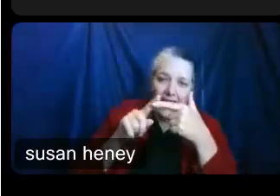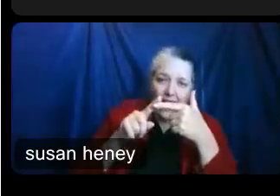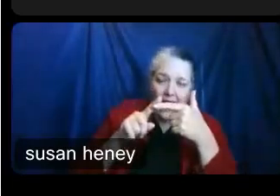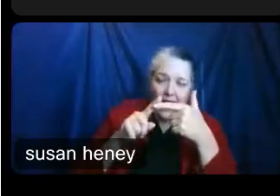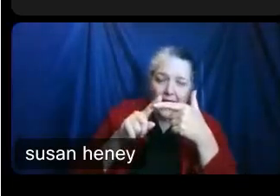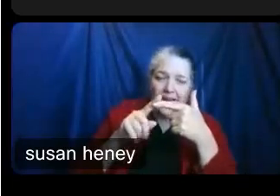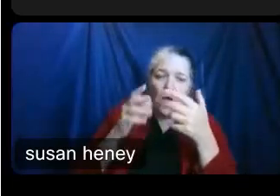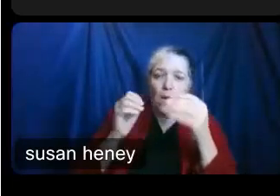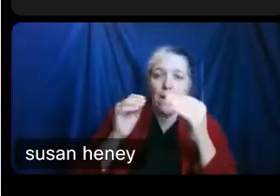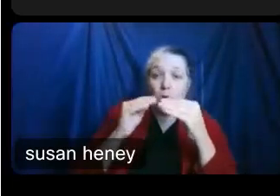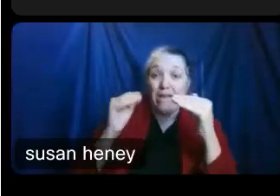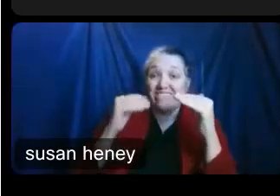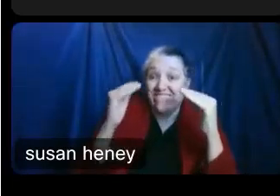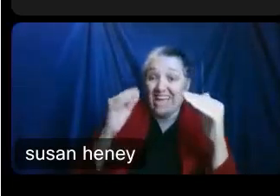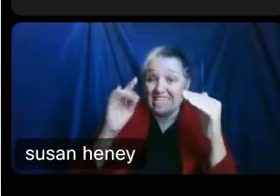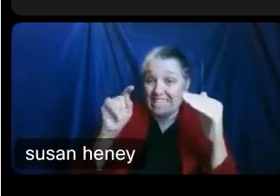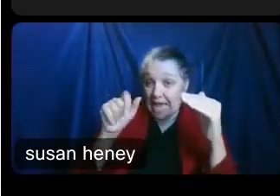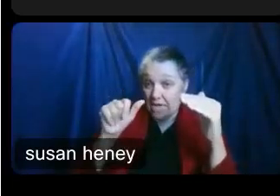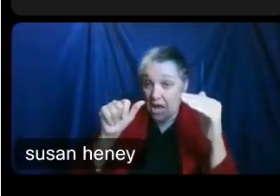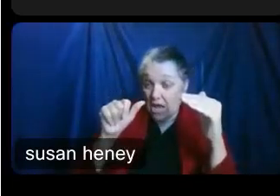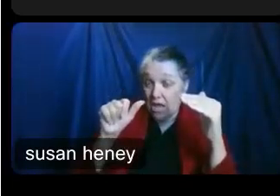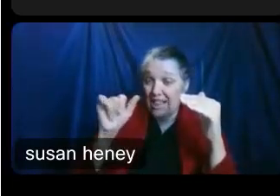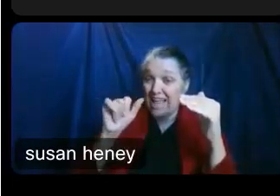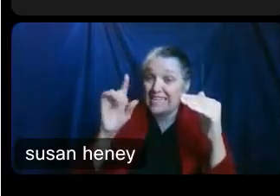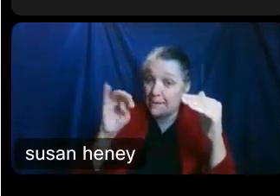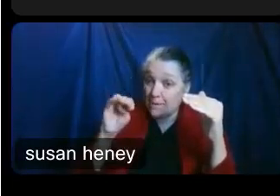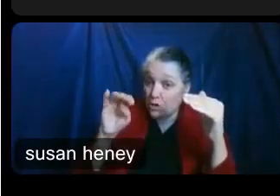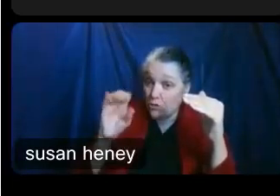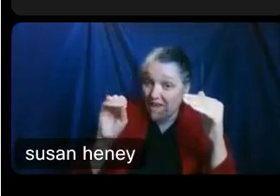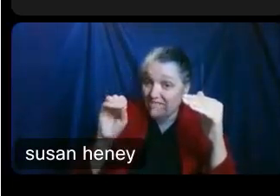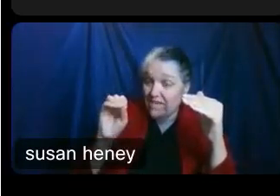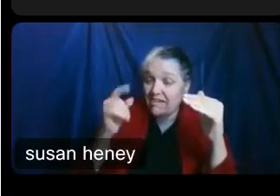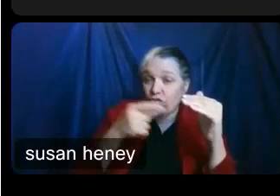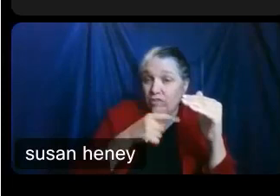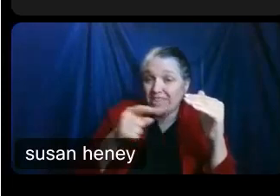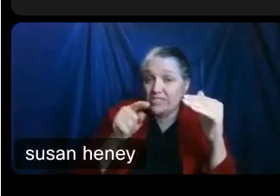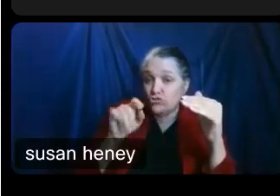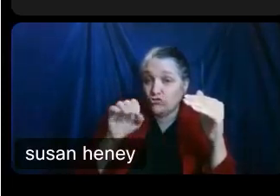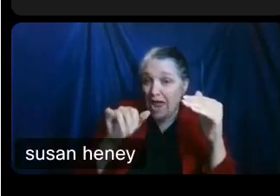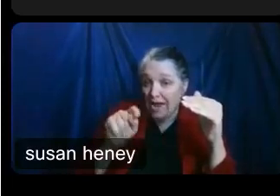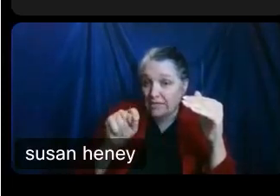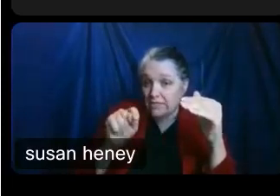data, especially demographic data for this census tract. We can actually use the surveys